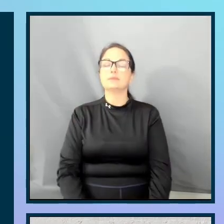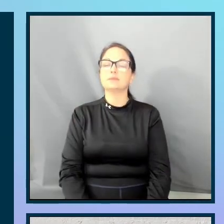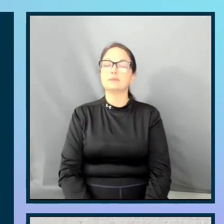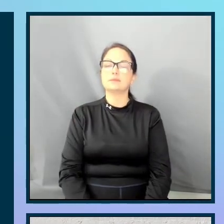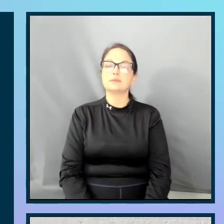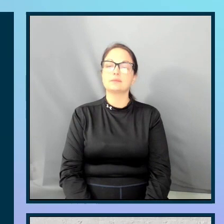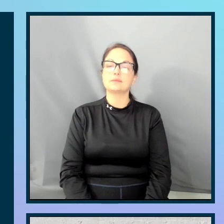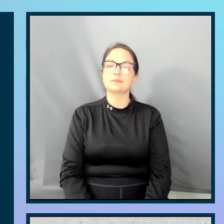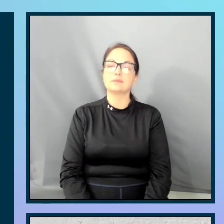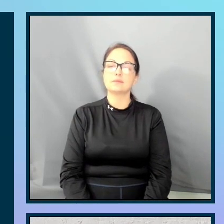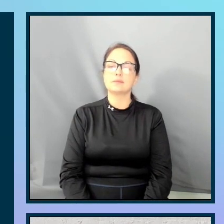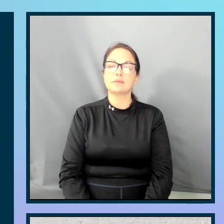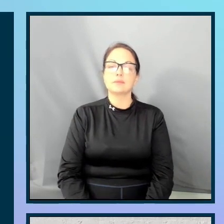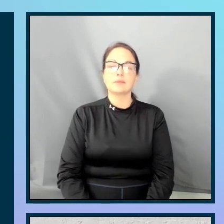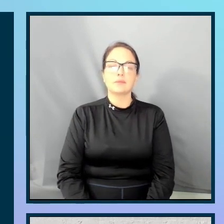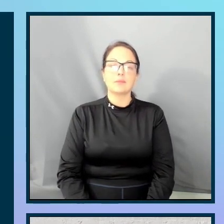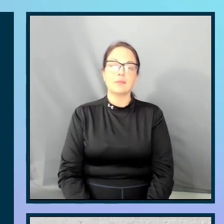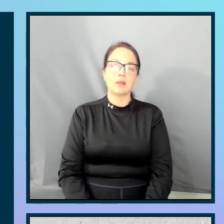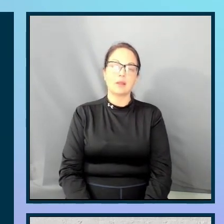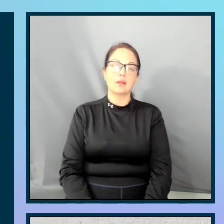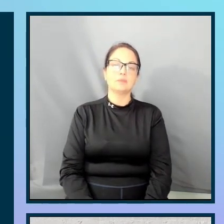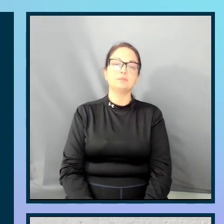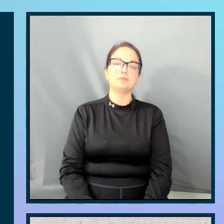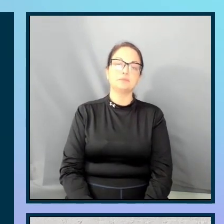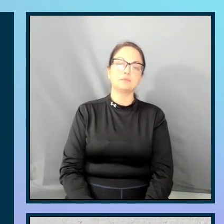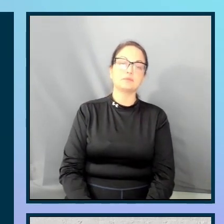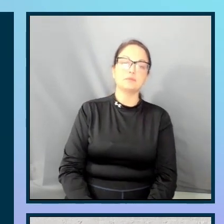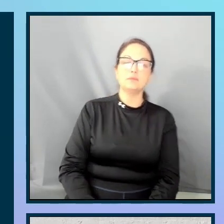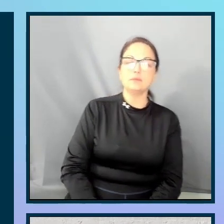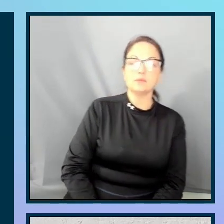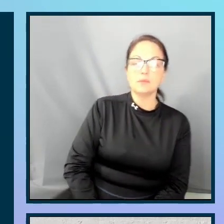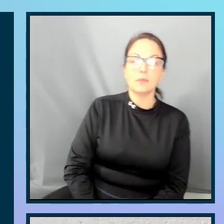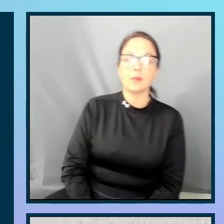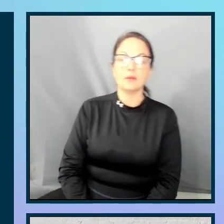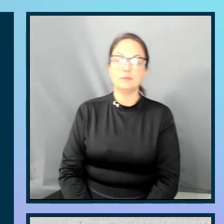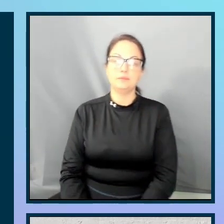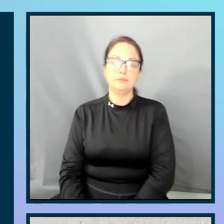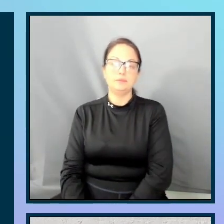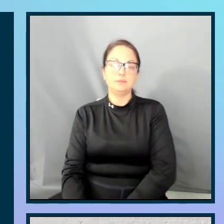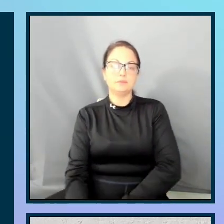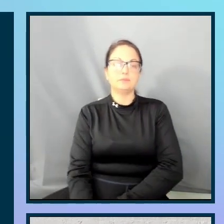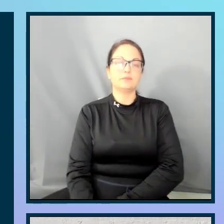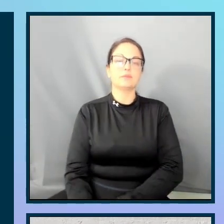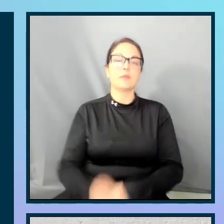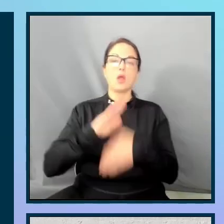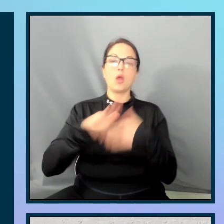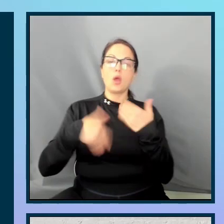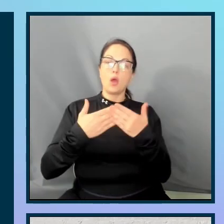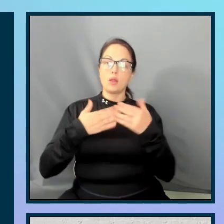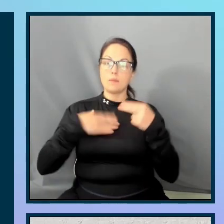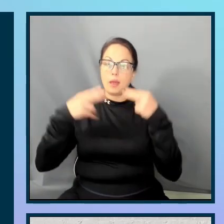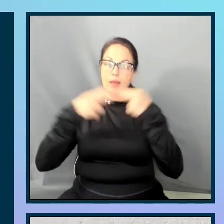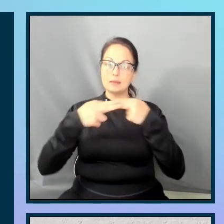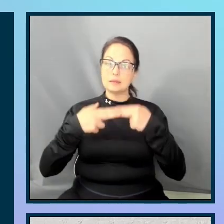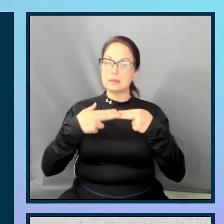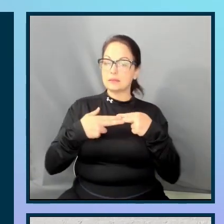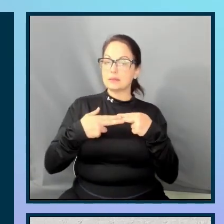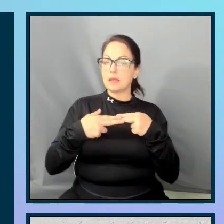Another quick fit of housekeeping on my side, all of my slide images are decorative. If you would like to follow along,